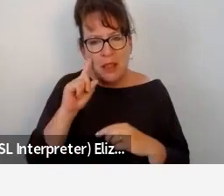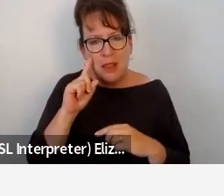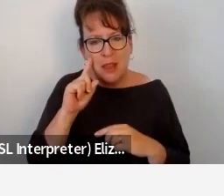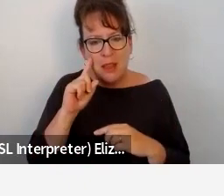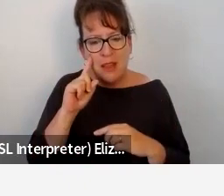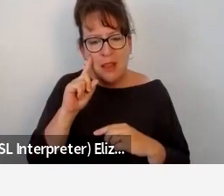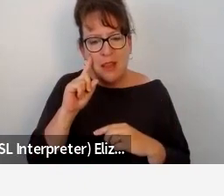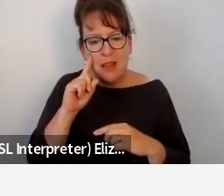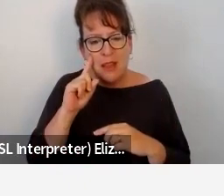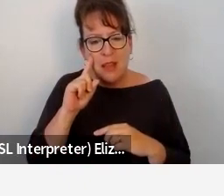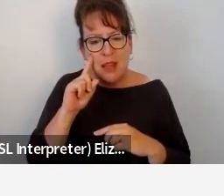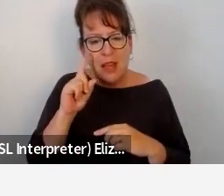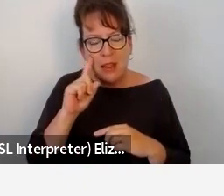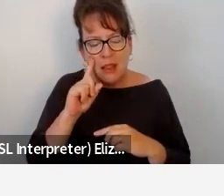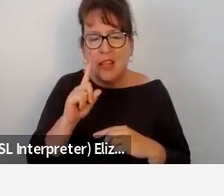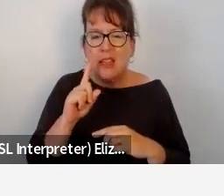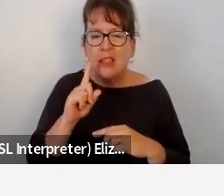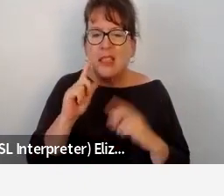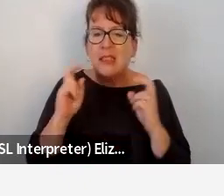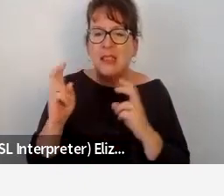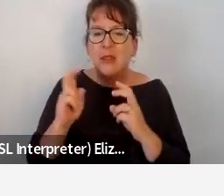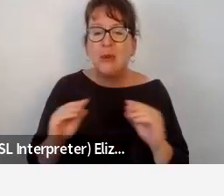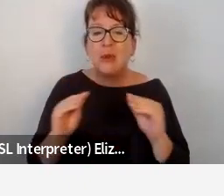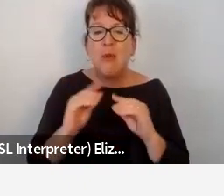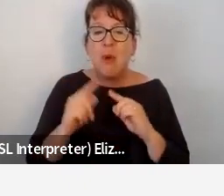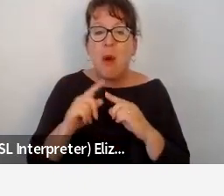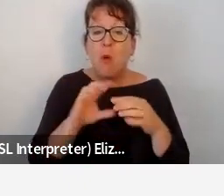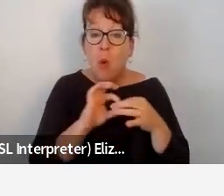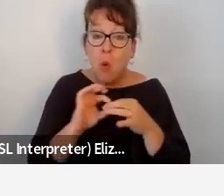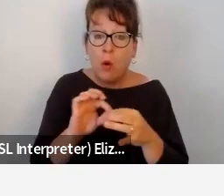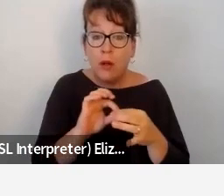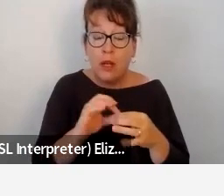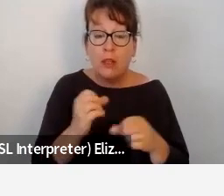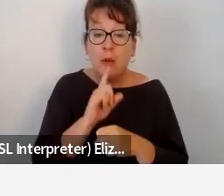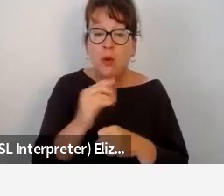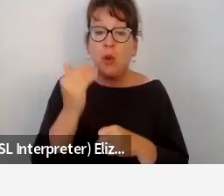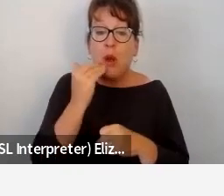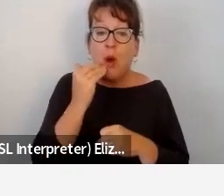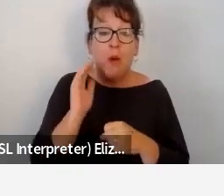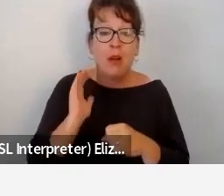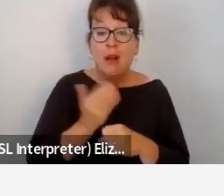applicants who have leveraged funds, and that can be in-kind or financial. We anticipate